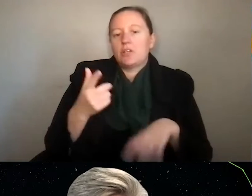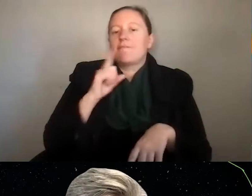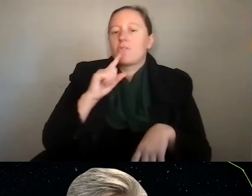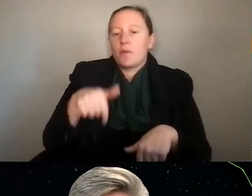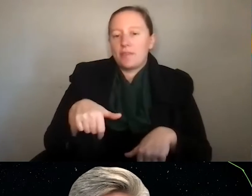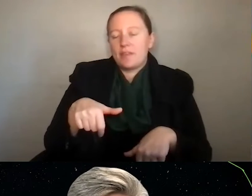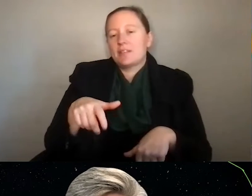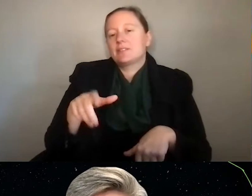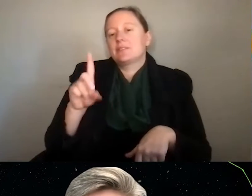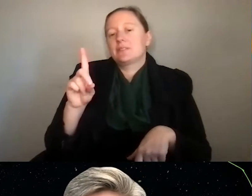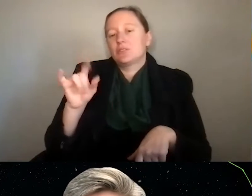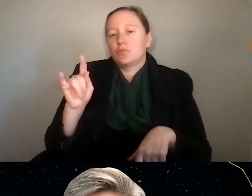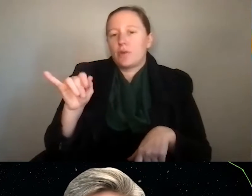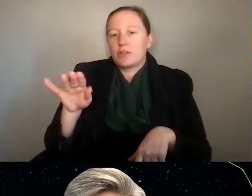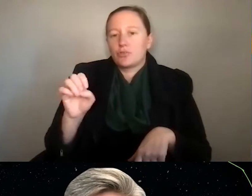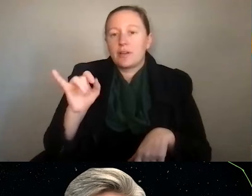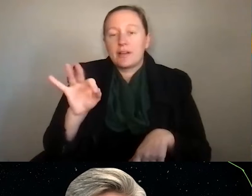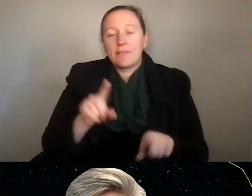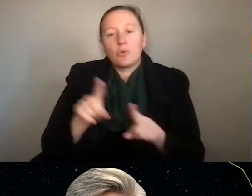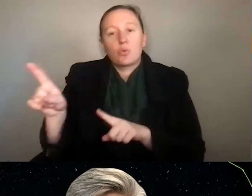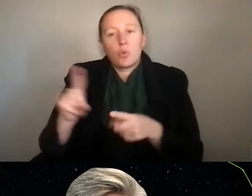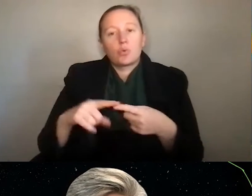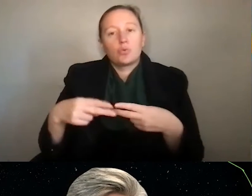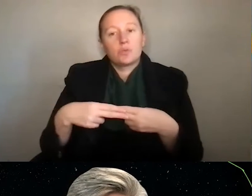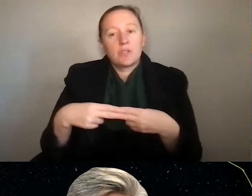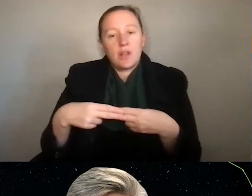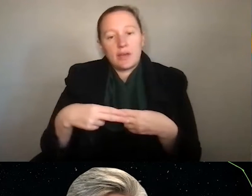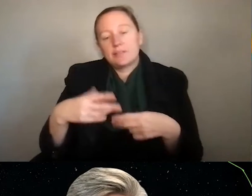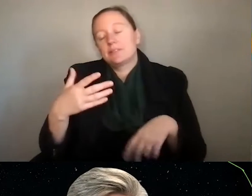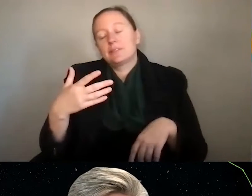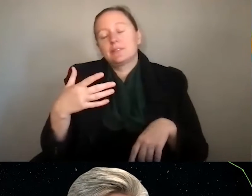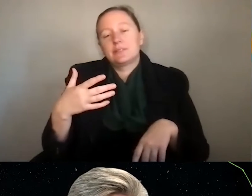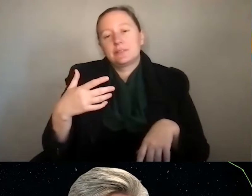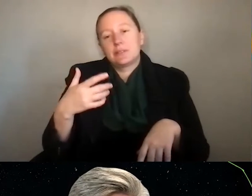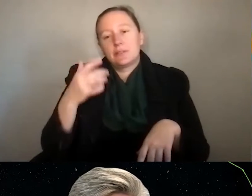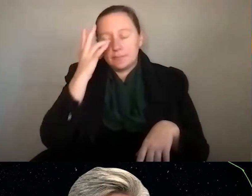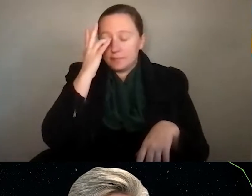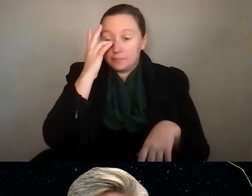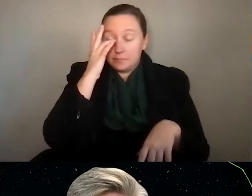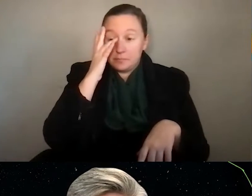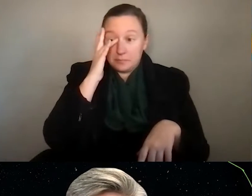Again, if you go to these slides, and one of the second, third slide,